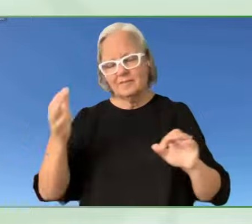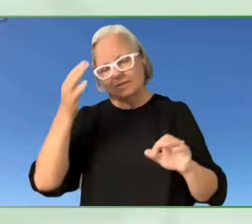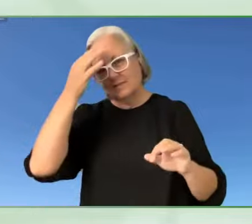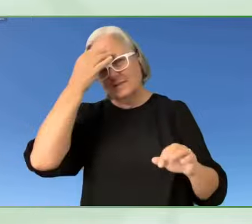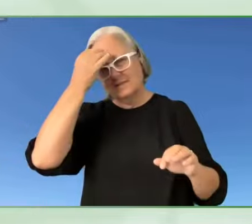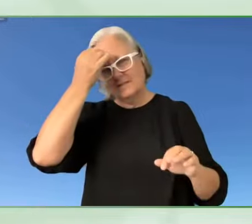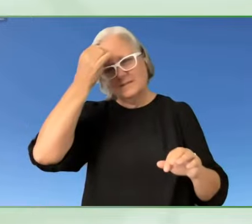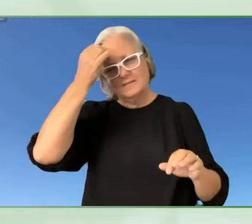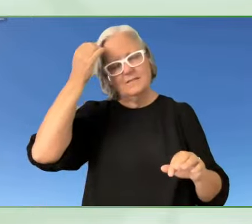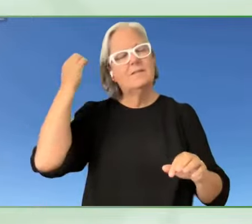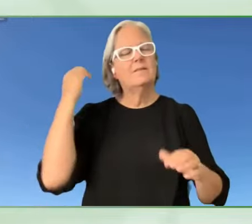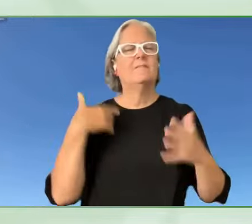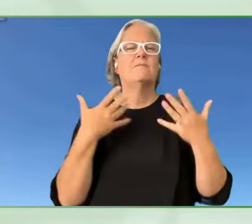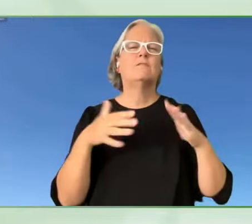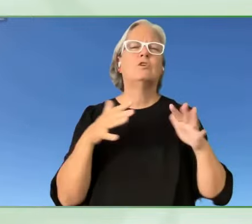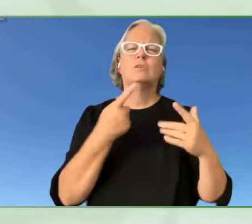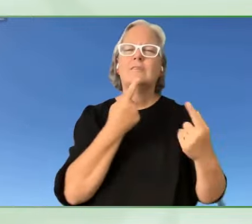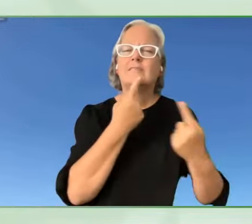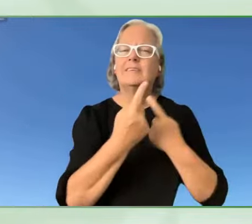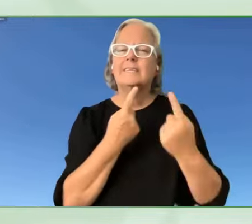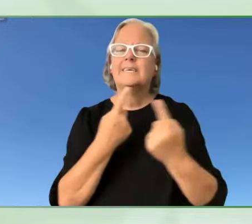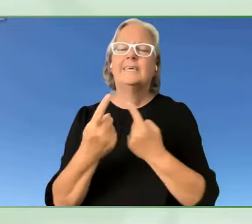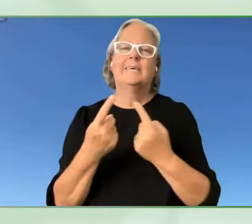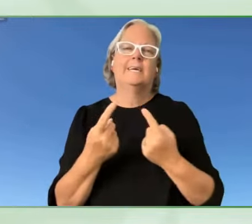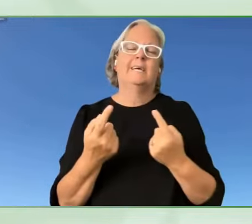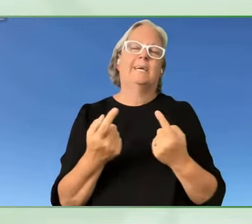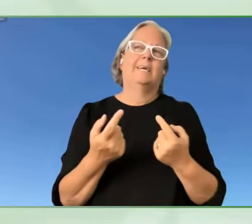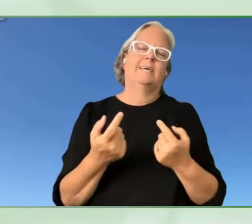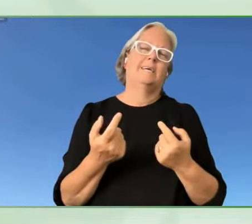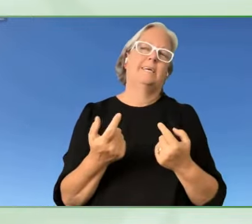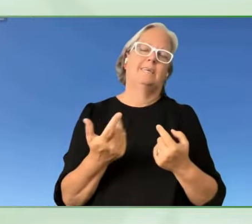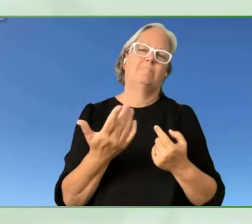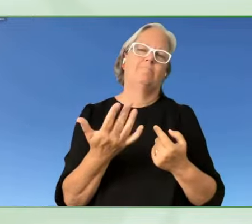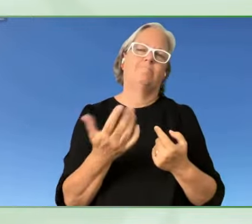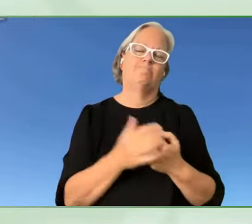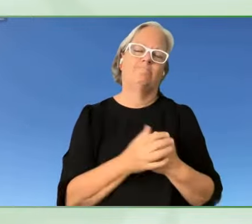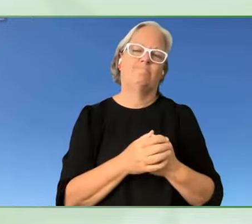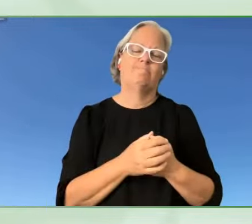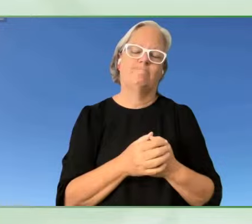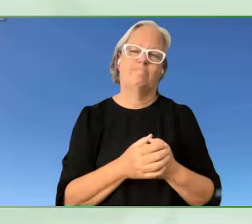filled with children who have very different needs.